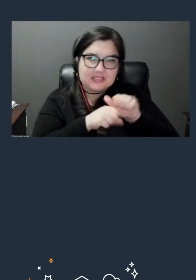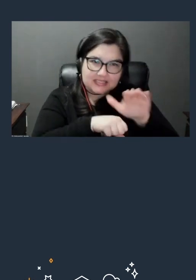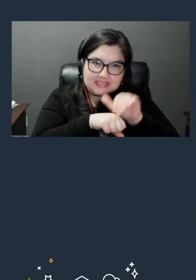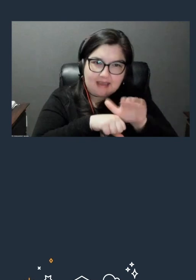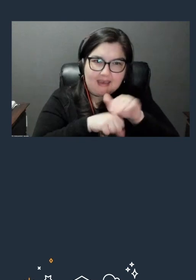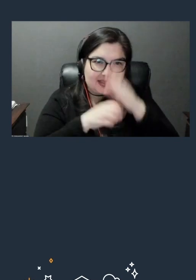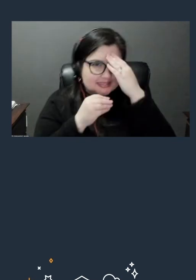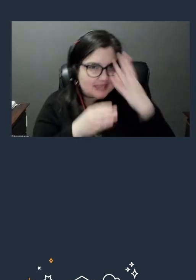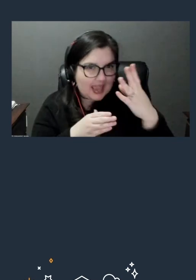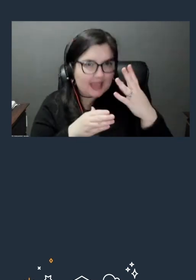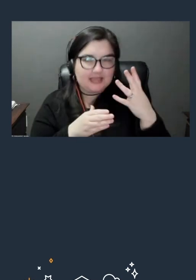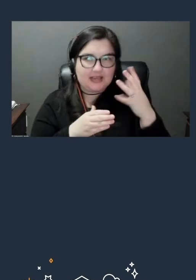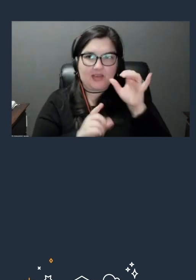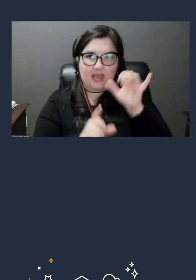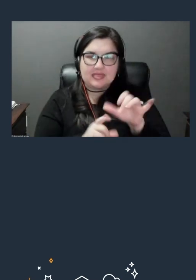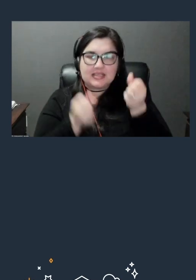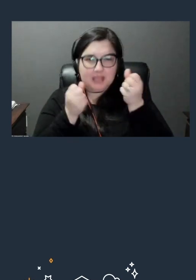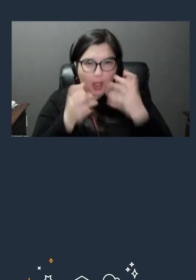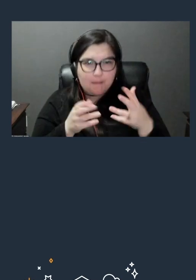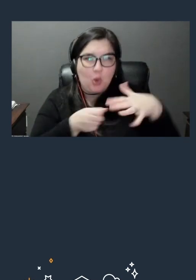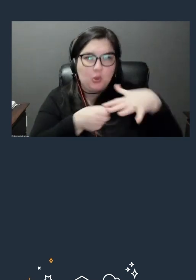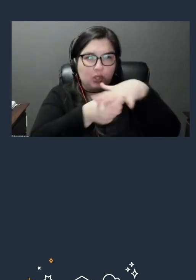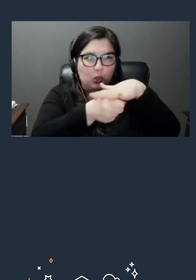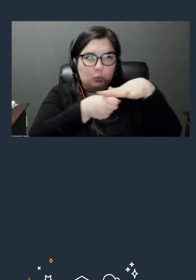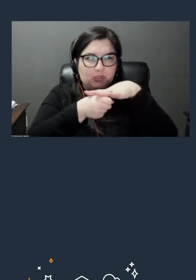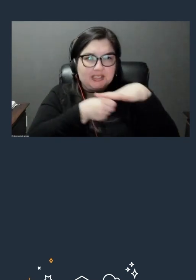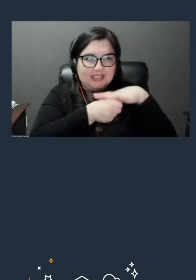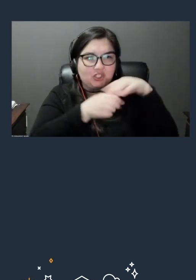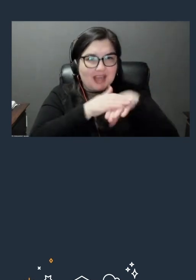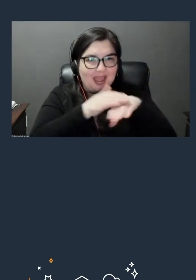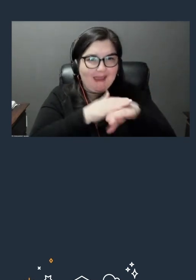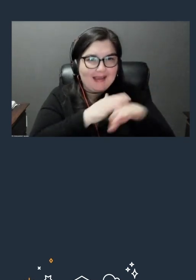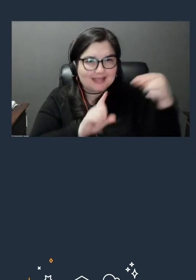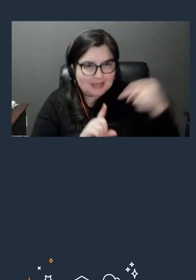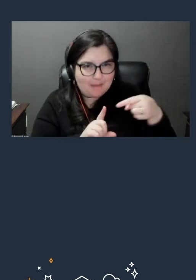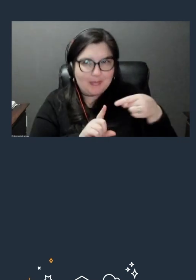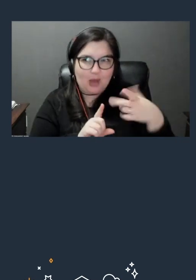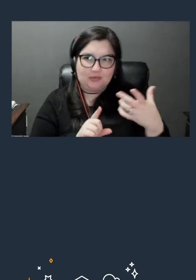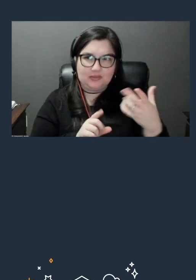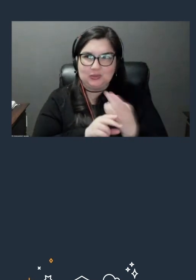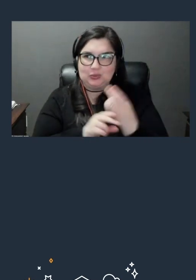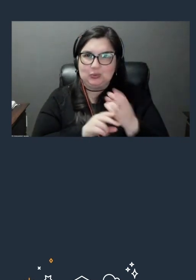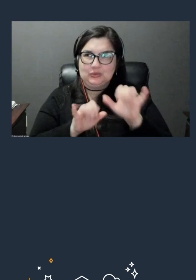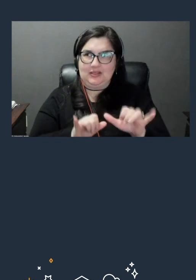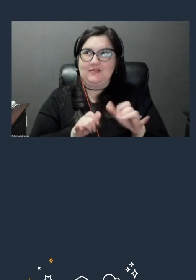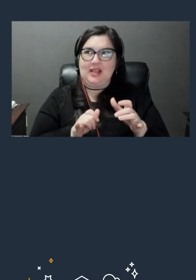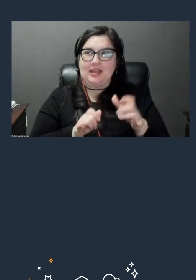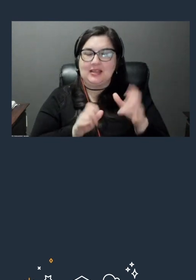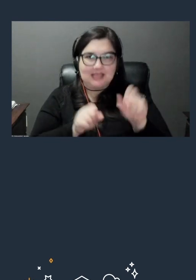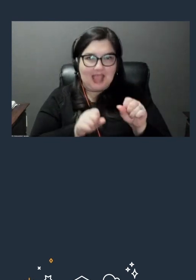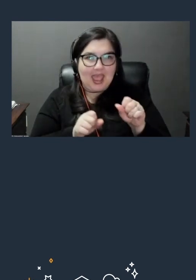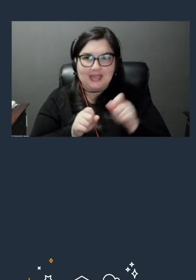with this multi-region access point feature is use that almost as an abstraction. It can talk to this bucket in this region,